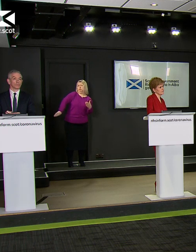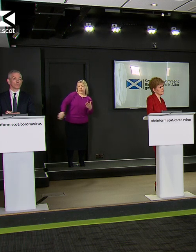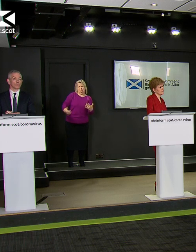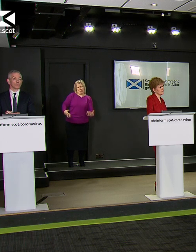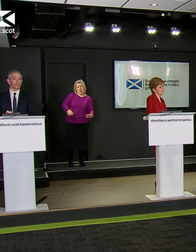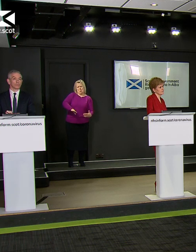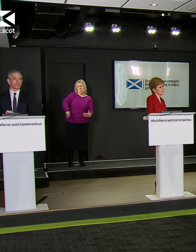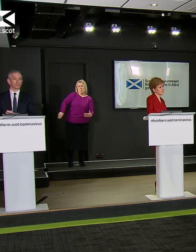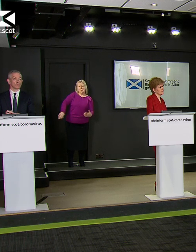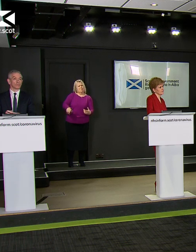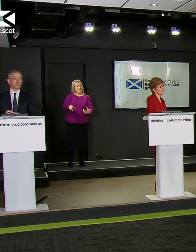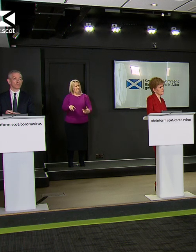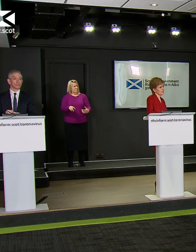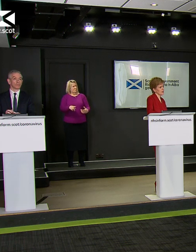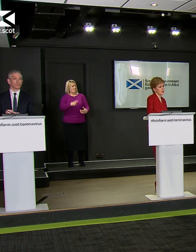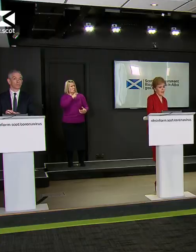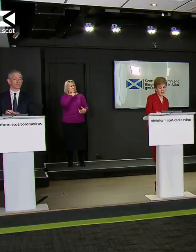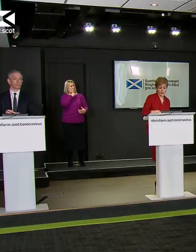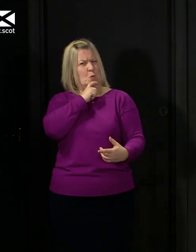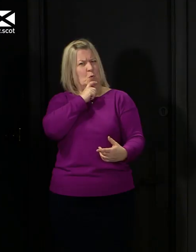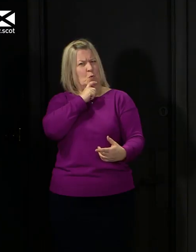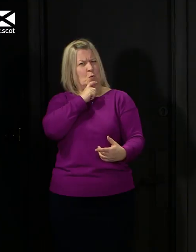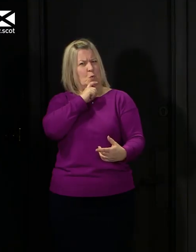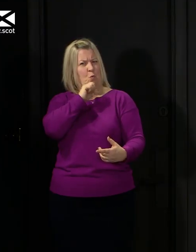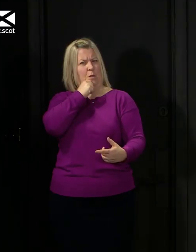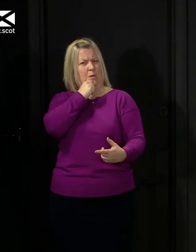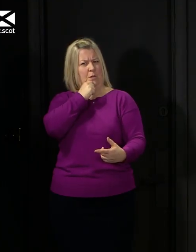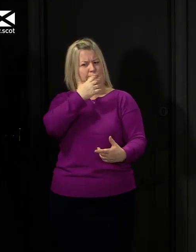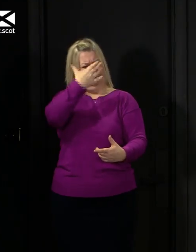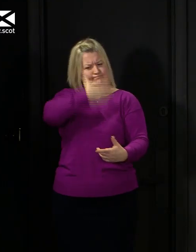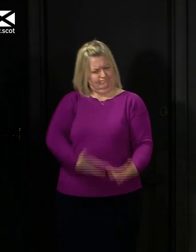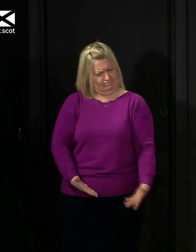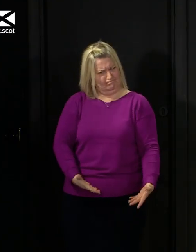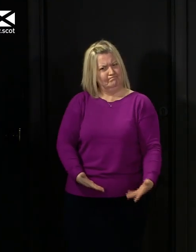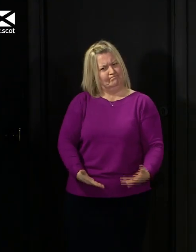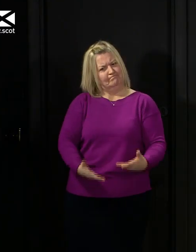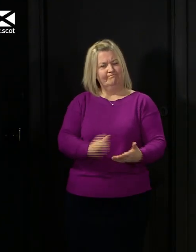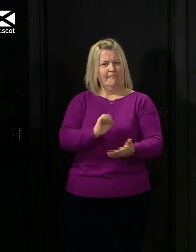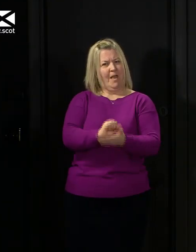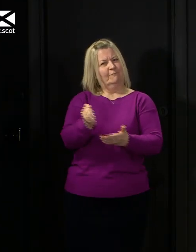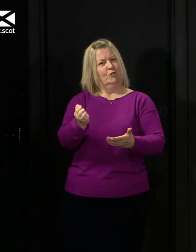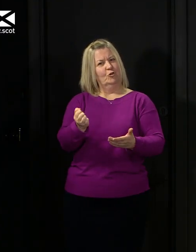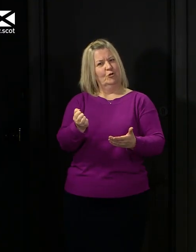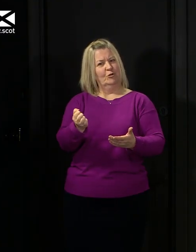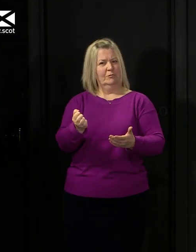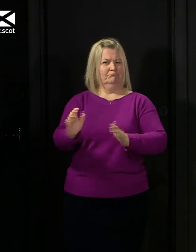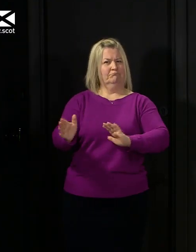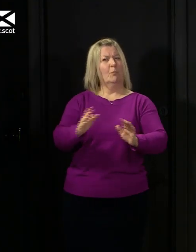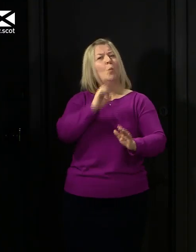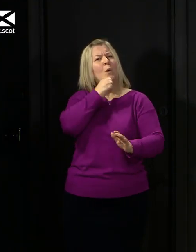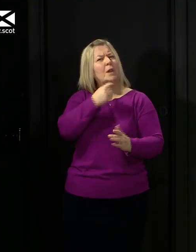front the new revised campaign? I don't have the cost information to hand. The information's been, the campaign has been